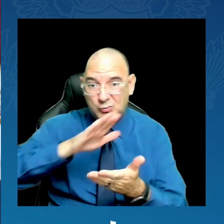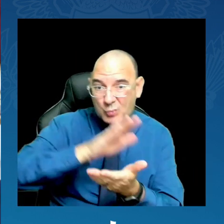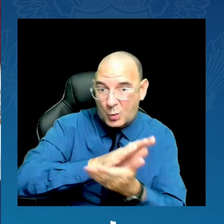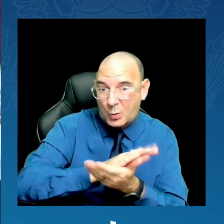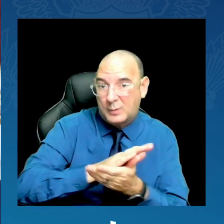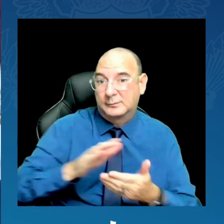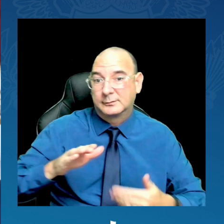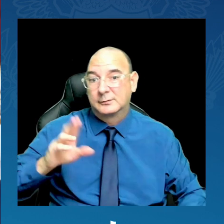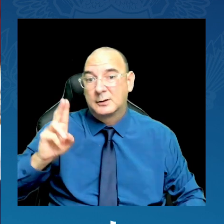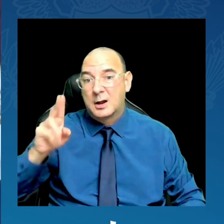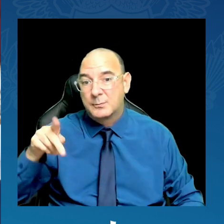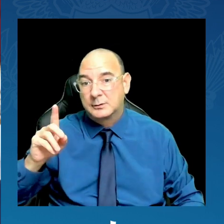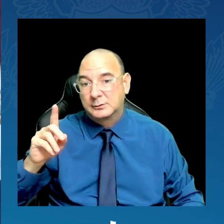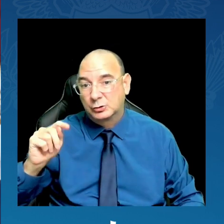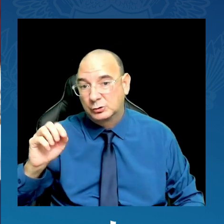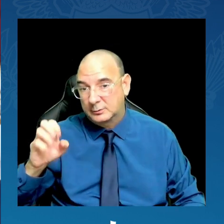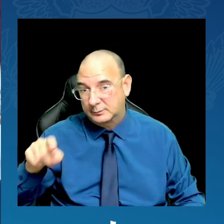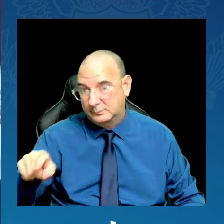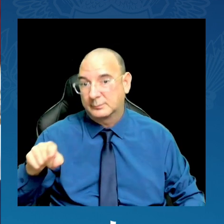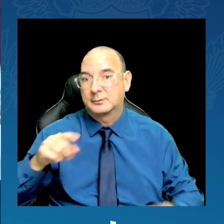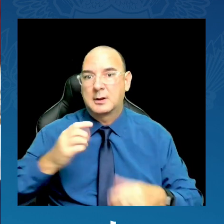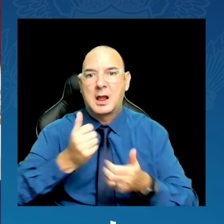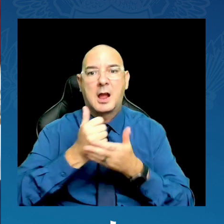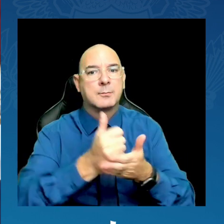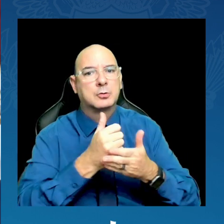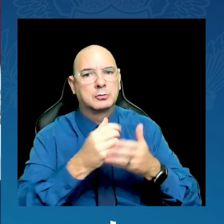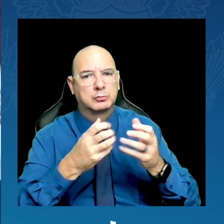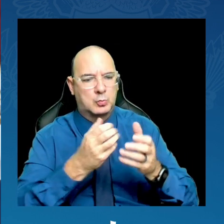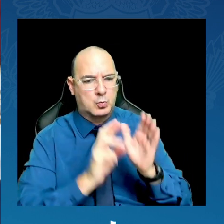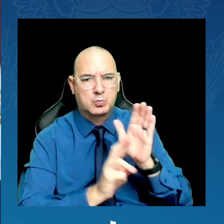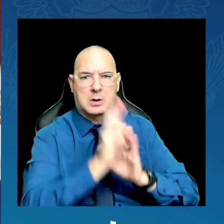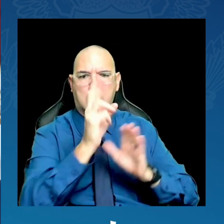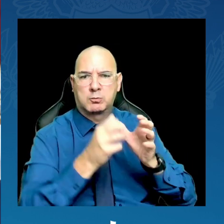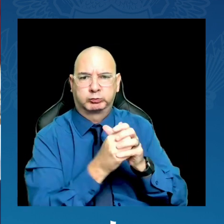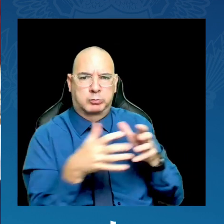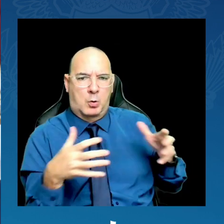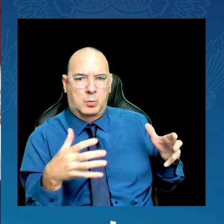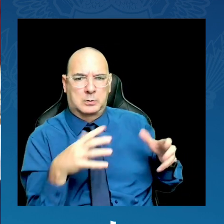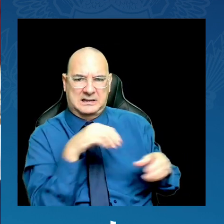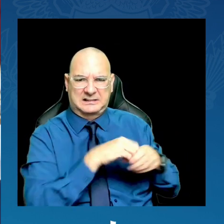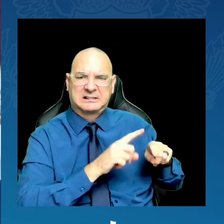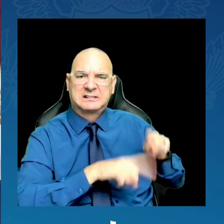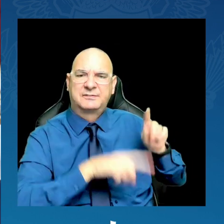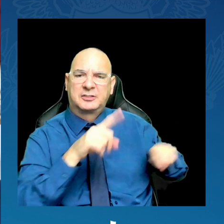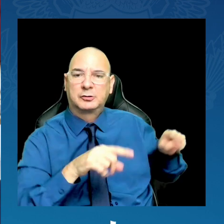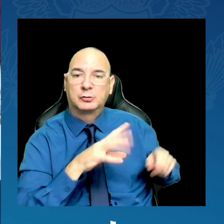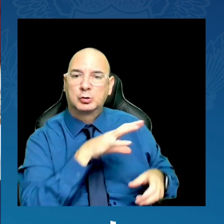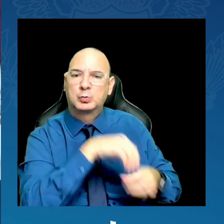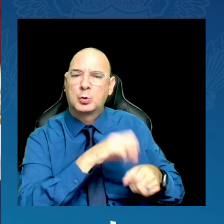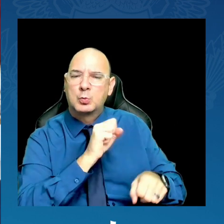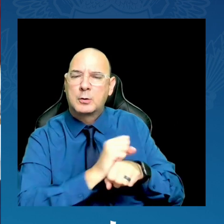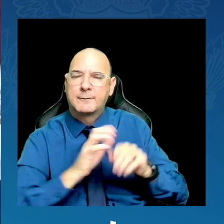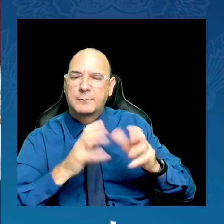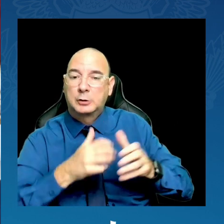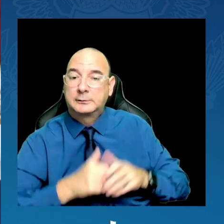and maintain a diverse and inclusive workforce. Congratulations to Chancellor Dr. Lujan